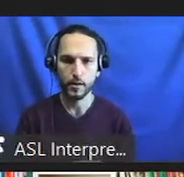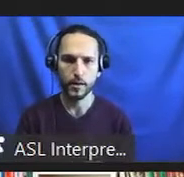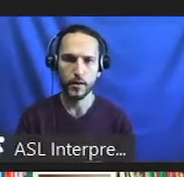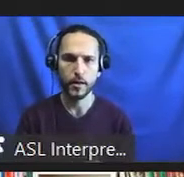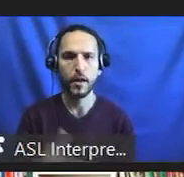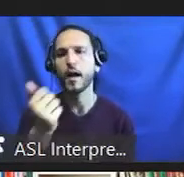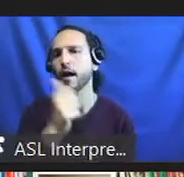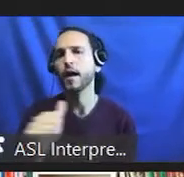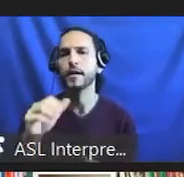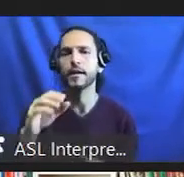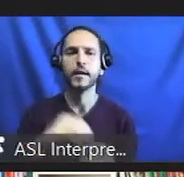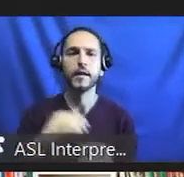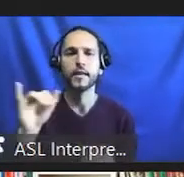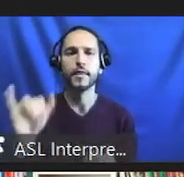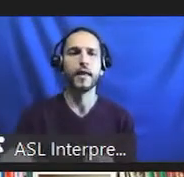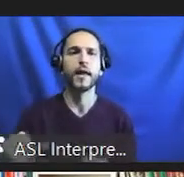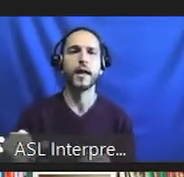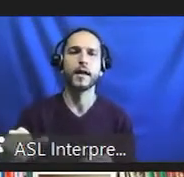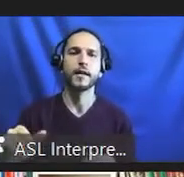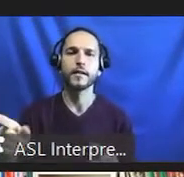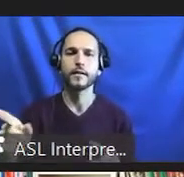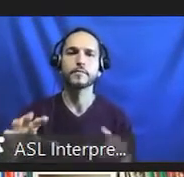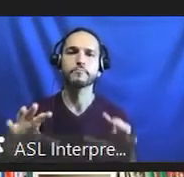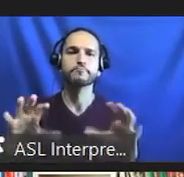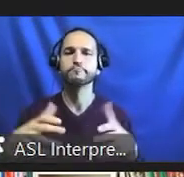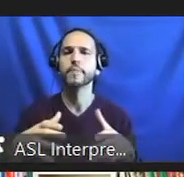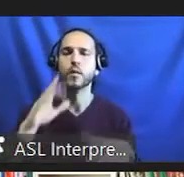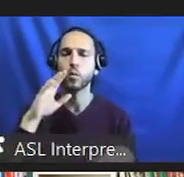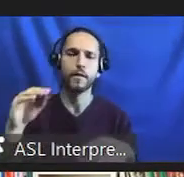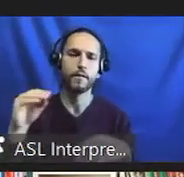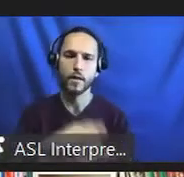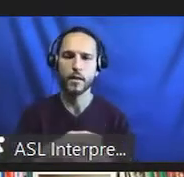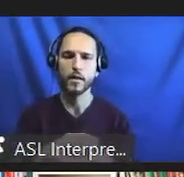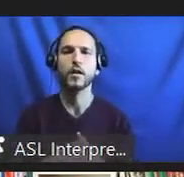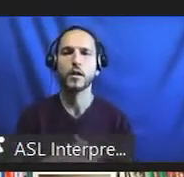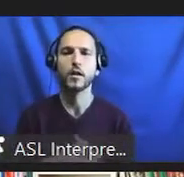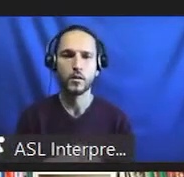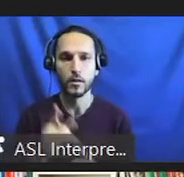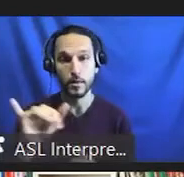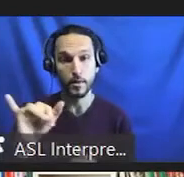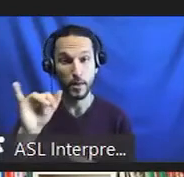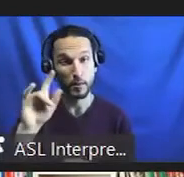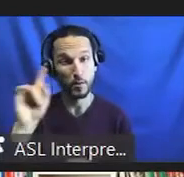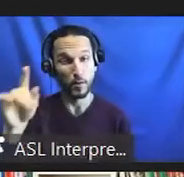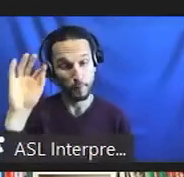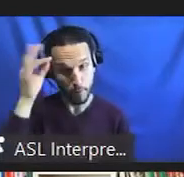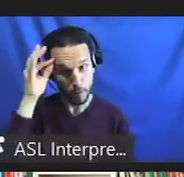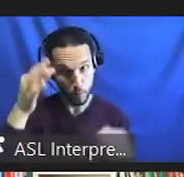in the class of people who would be affected. And it was brought in federal court in Massachusetts.